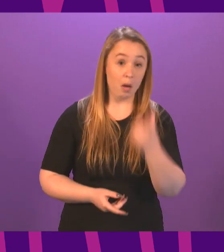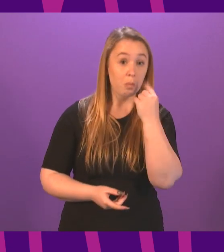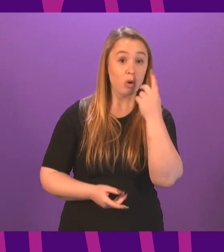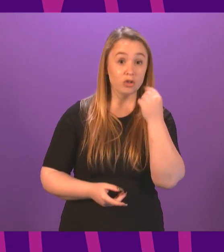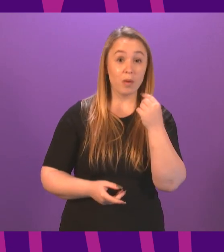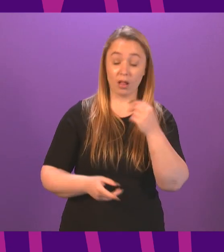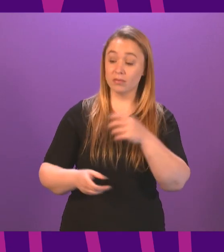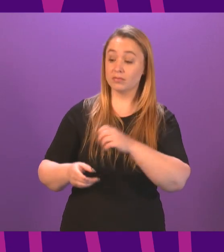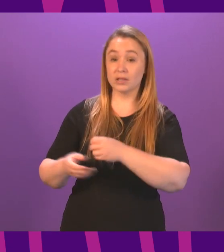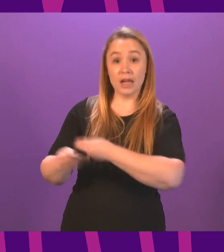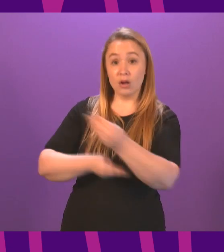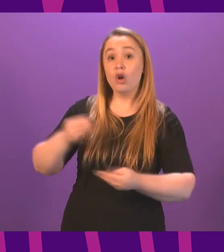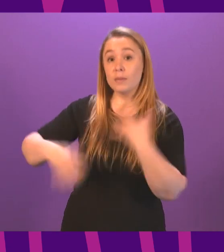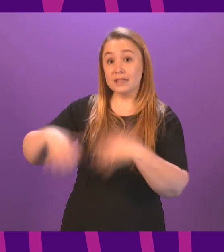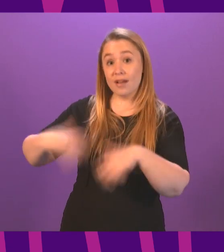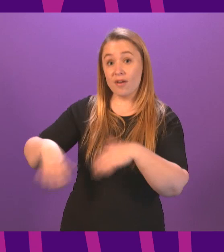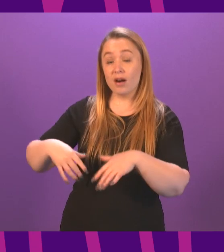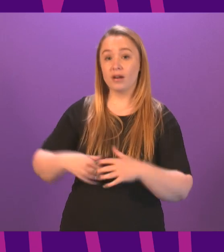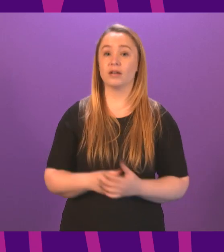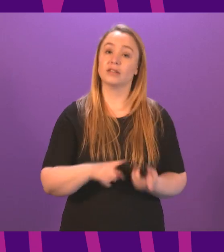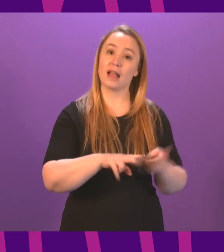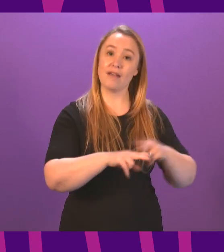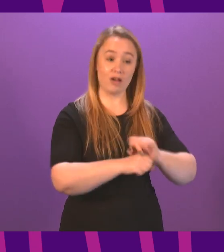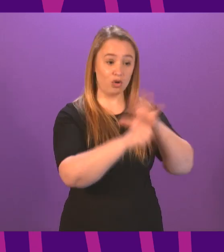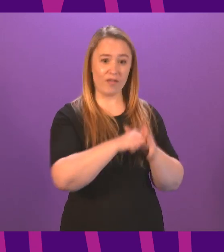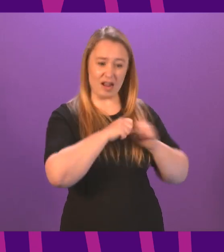I have not yet seen the letter that Daniel Johnson refers to. When I see it, I will respond